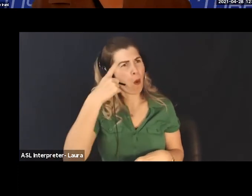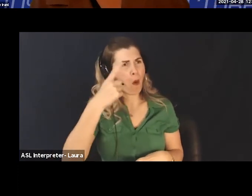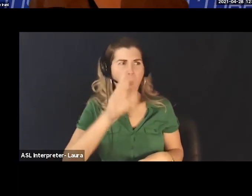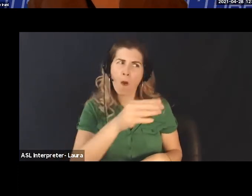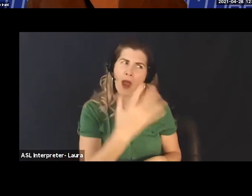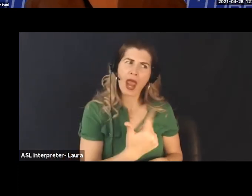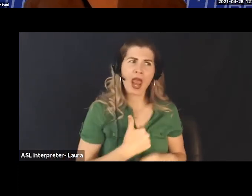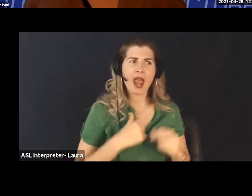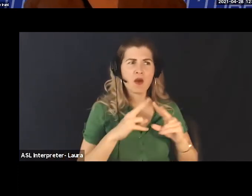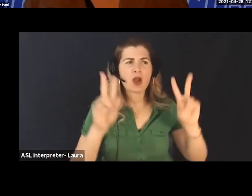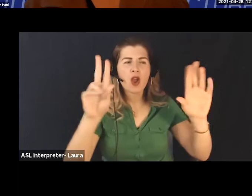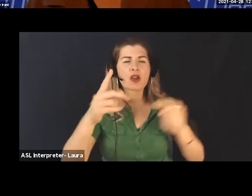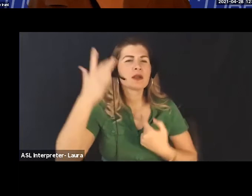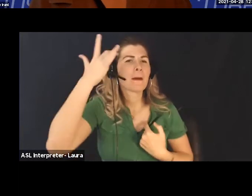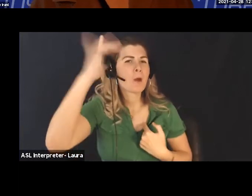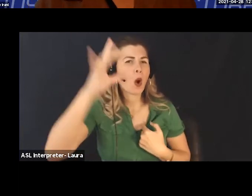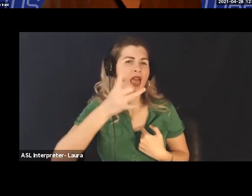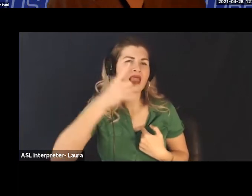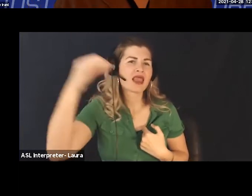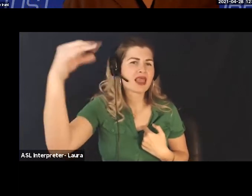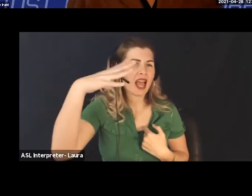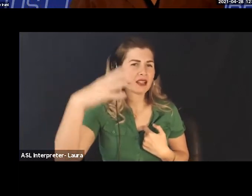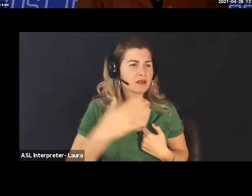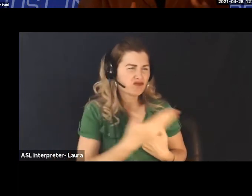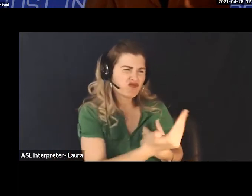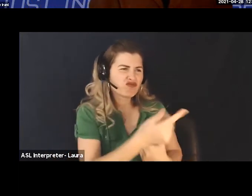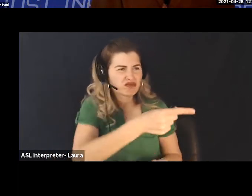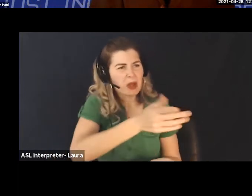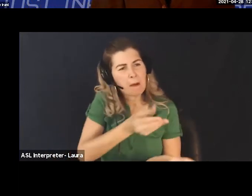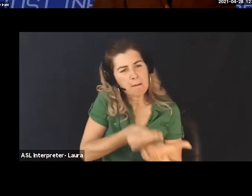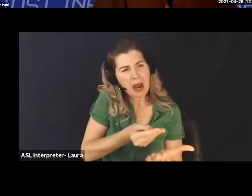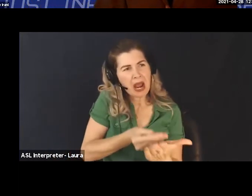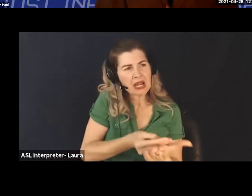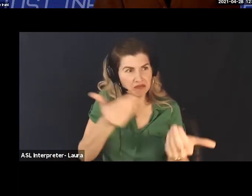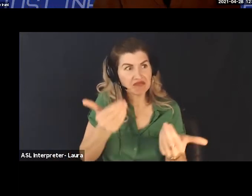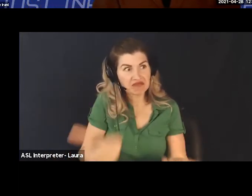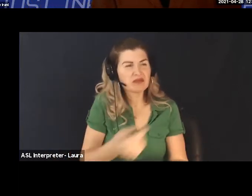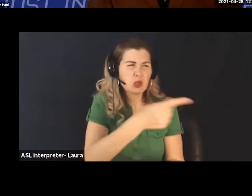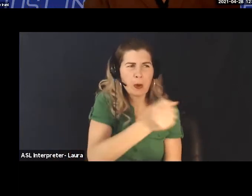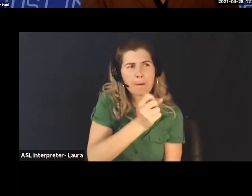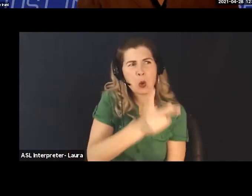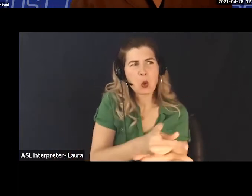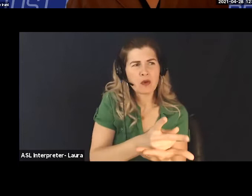street lights we want to install. We just need you to approve the budget. And what these streetlights do is they save energy by turning